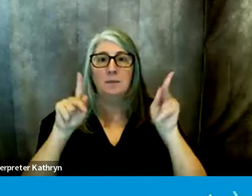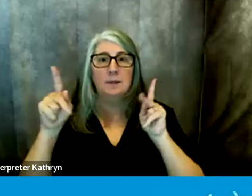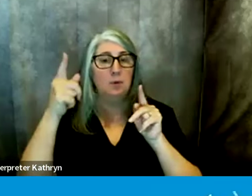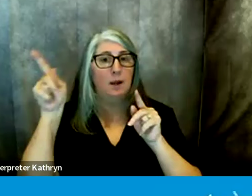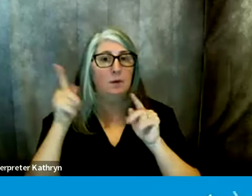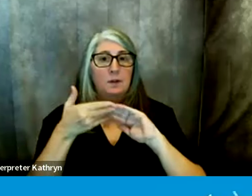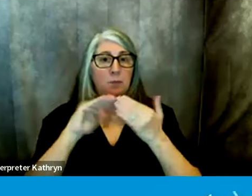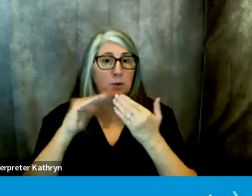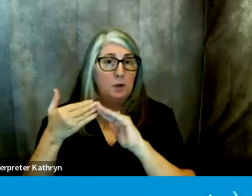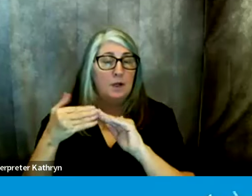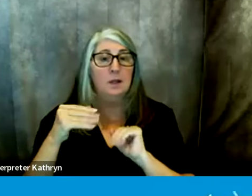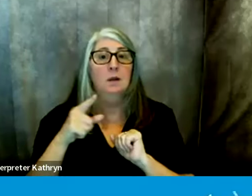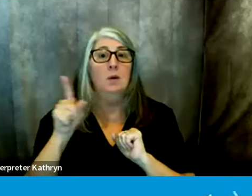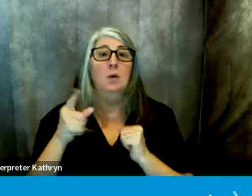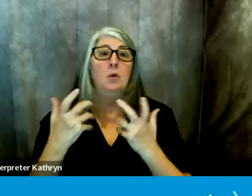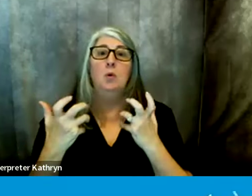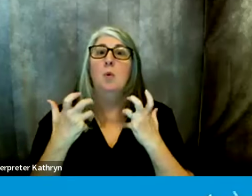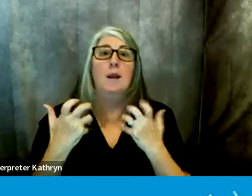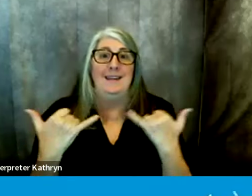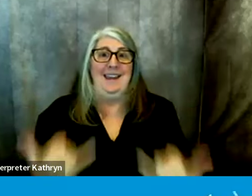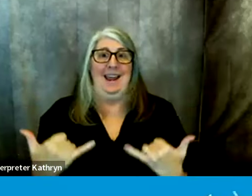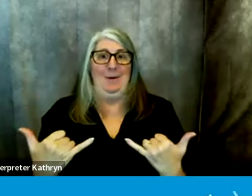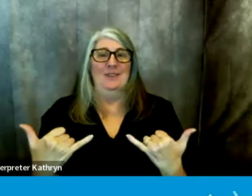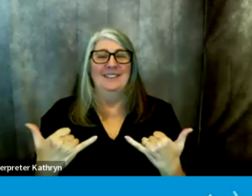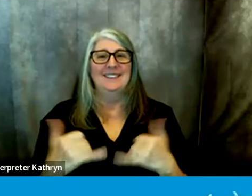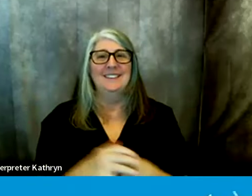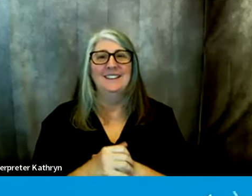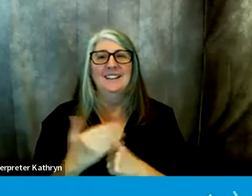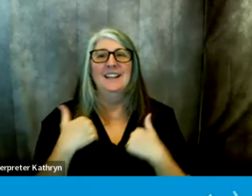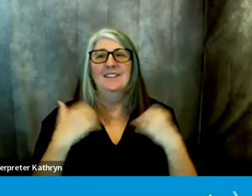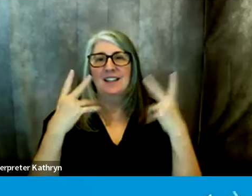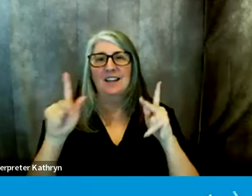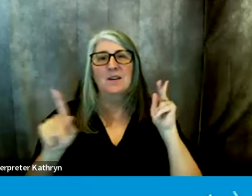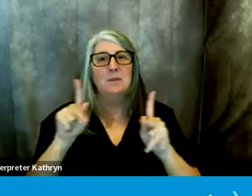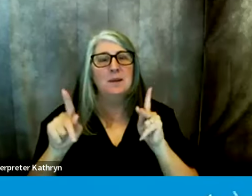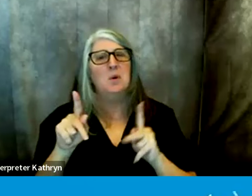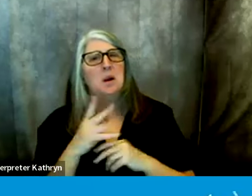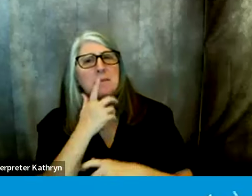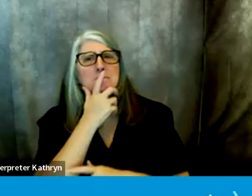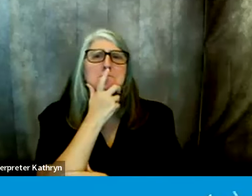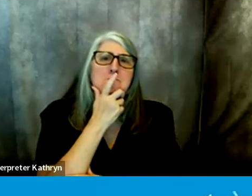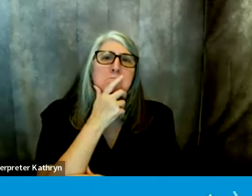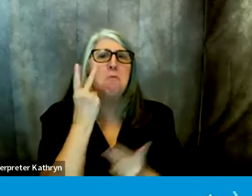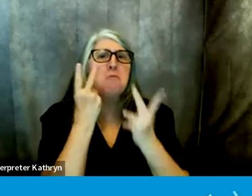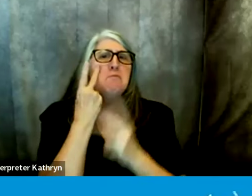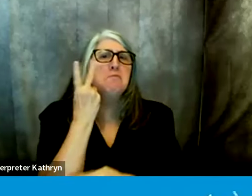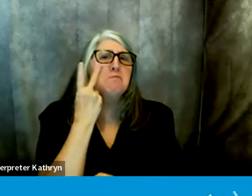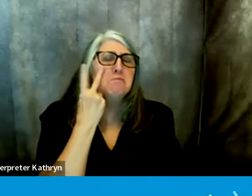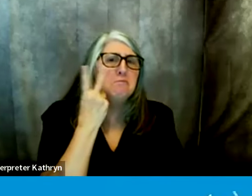they want this afternoon. We have a lot of people who are, “Well let's see how it goes and then maybe I'll consider it.”